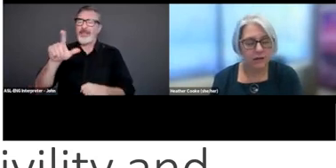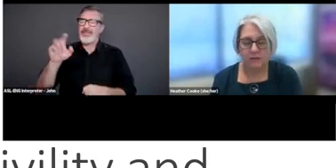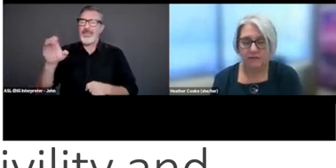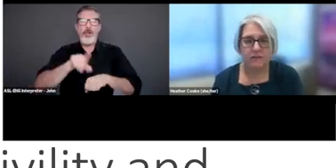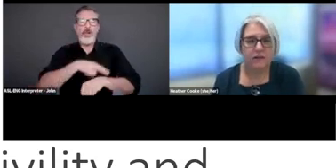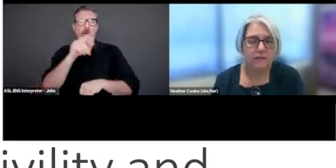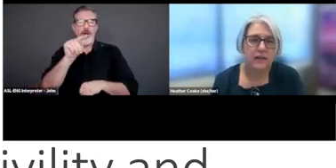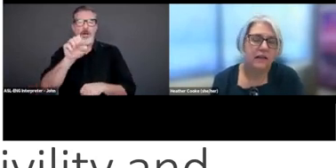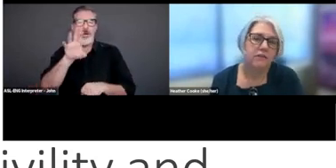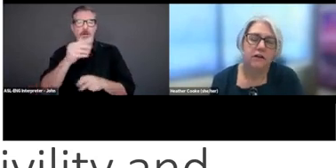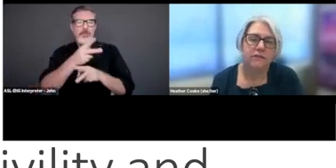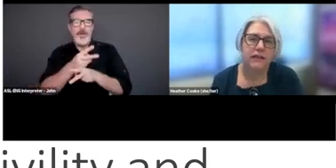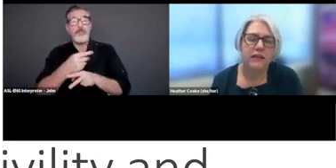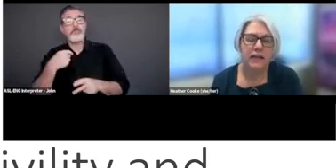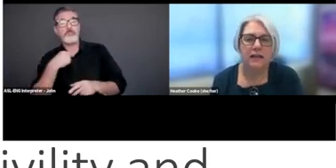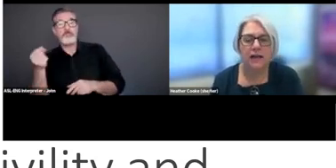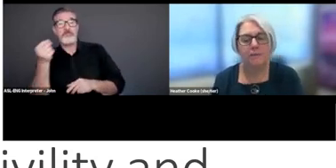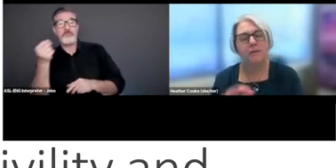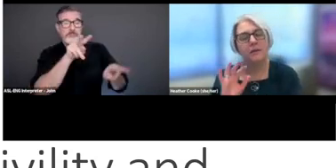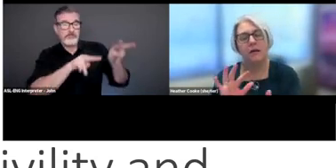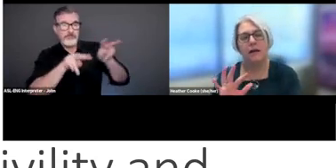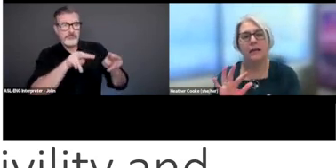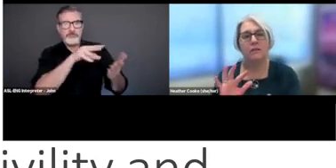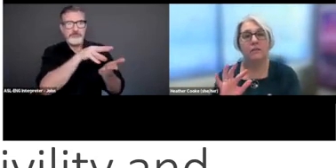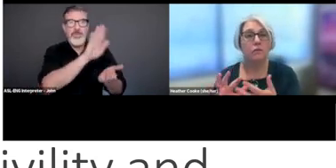observation. I was doing an ethnography and I happened to be